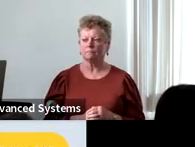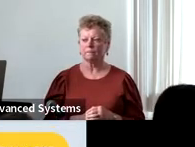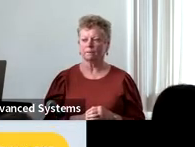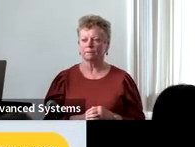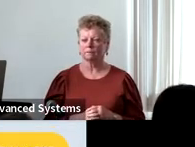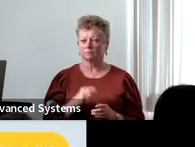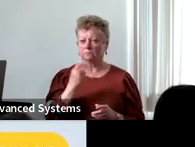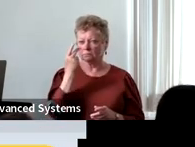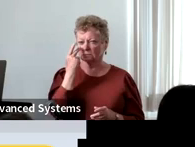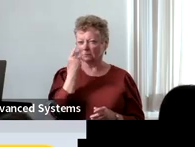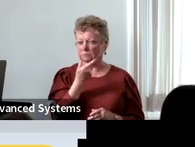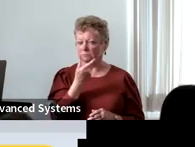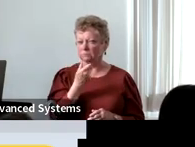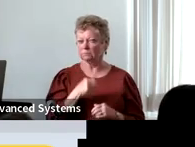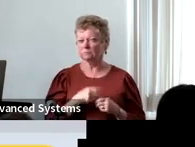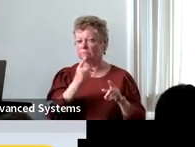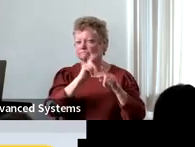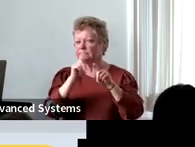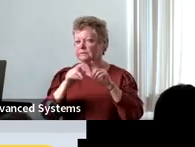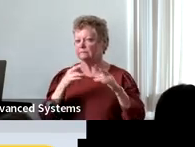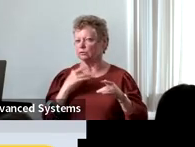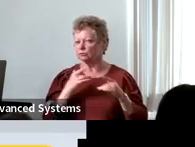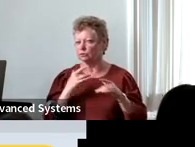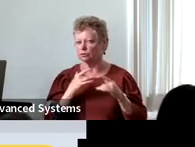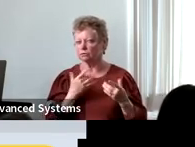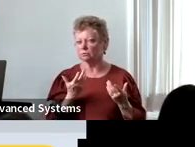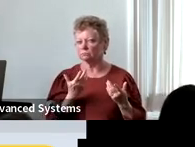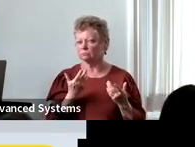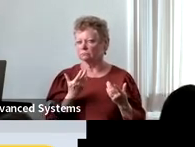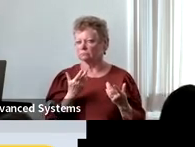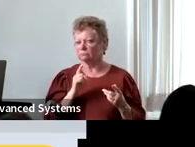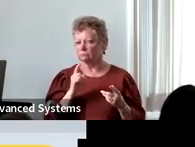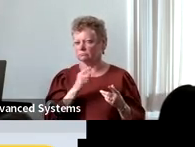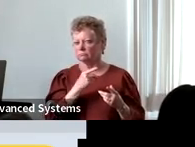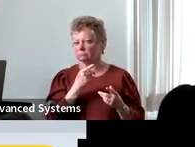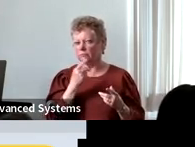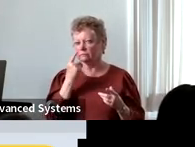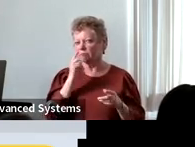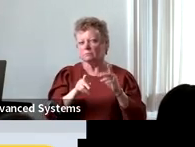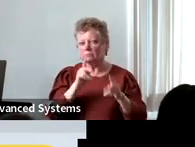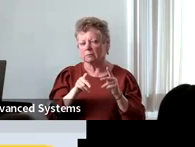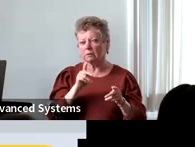Look at the types of concerns that show up for people in --